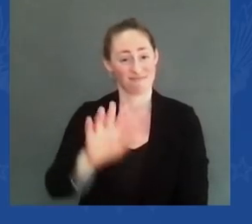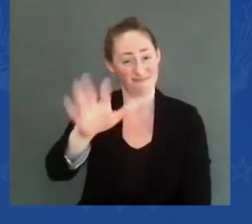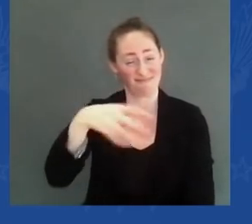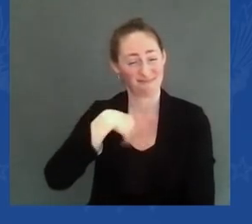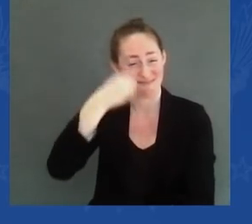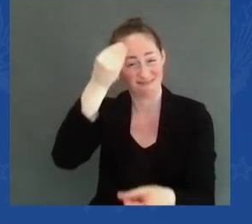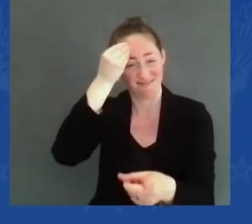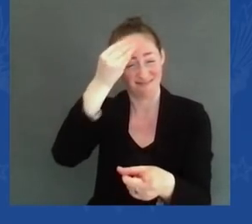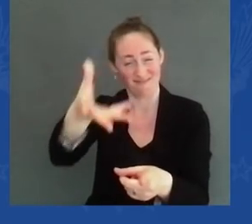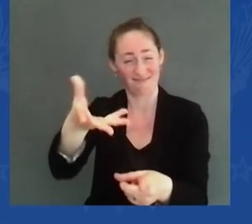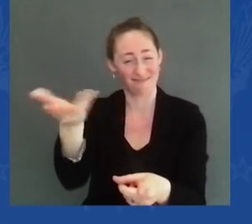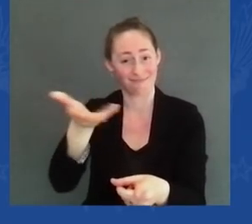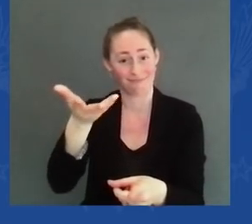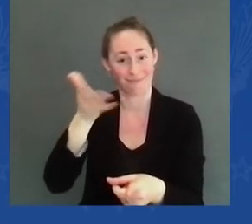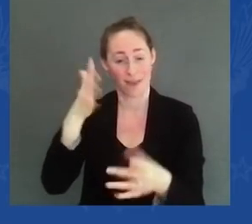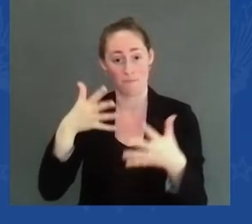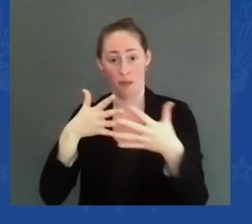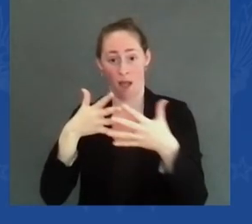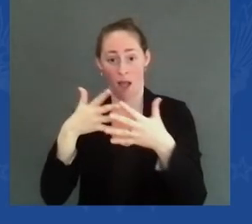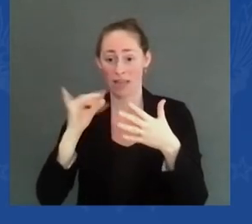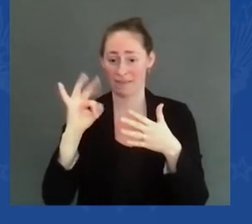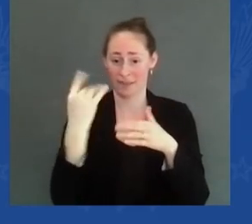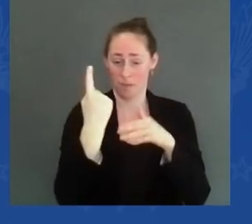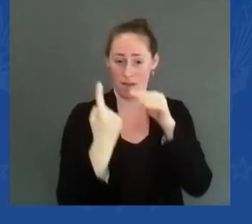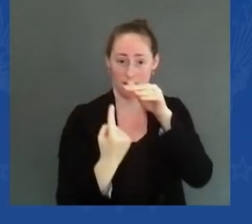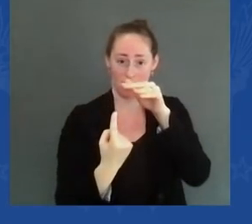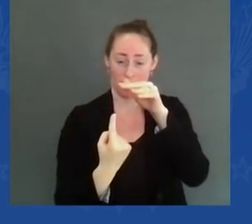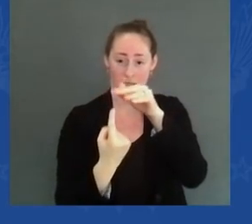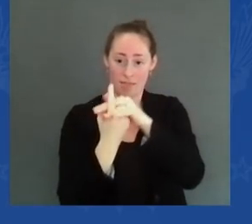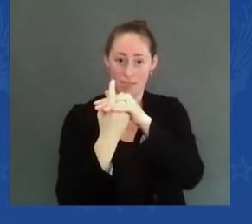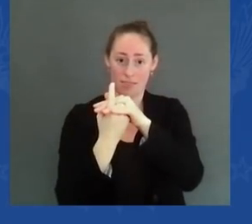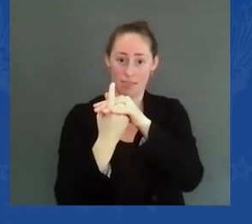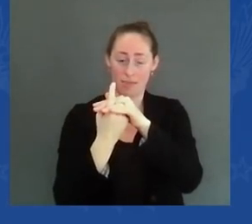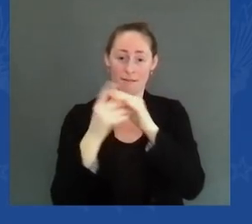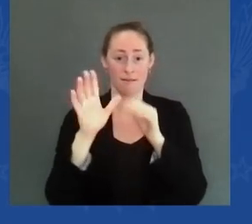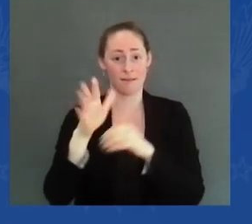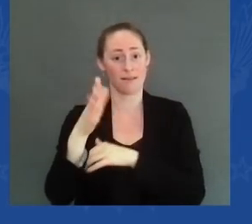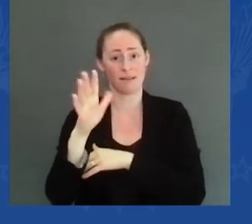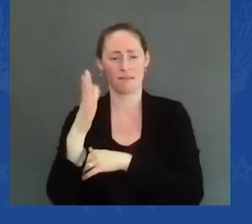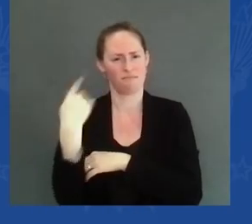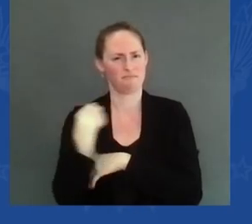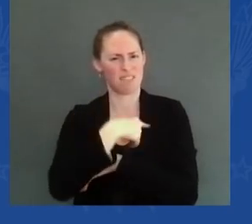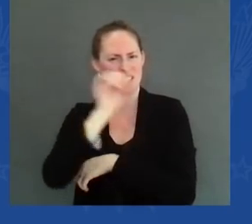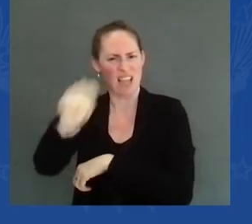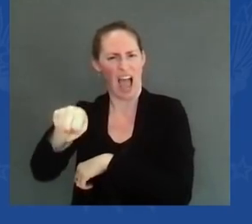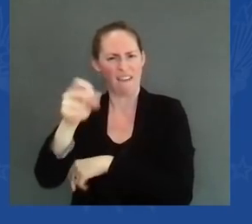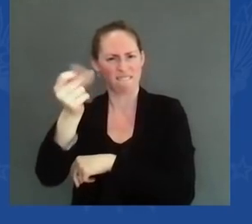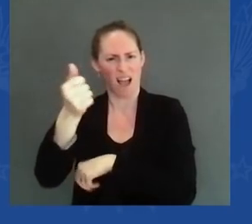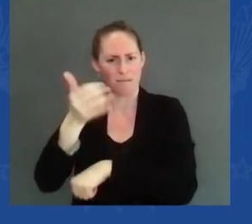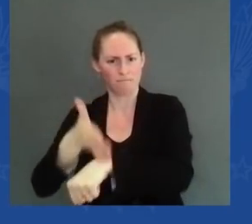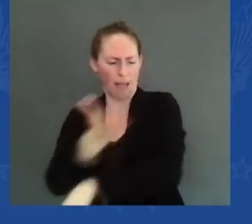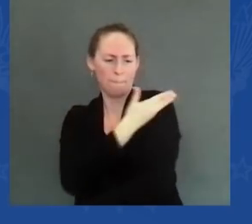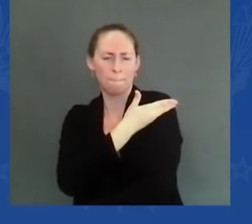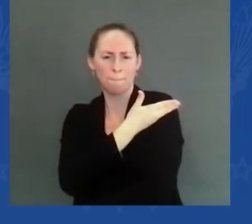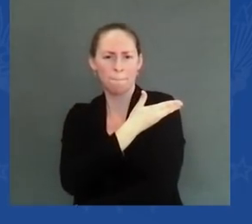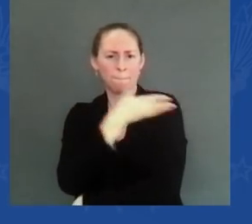we come out better than we went in. That's because we're so diverse. That's America. Be proud of it.